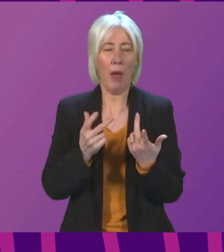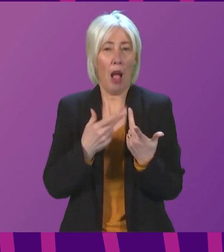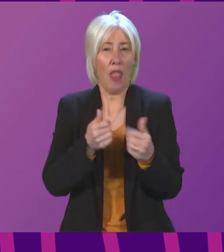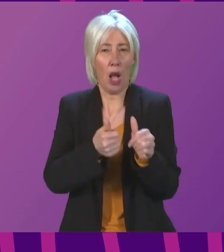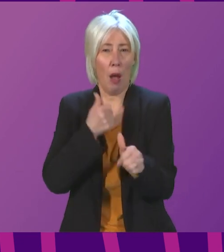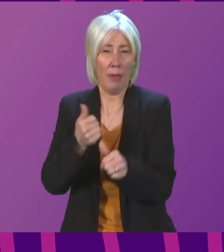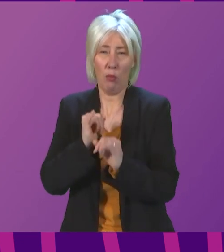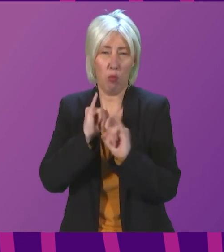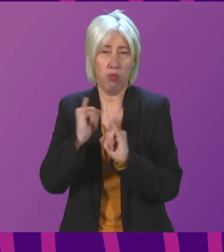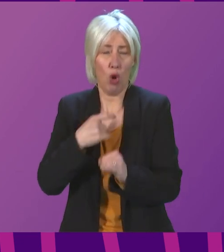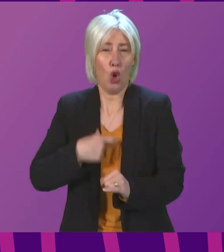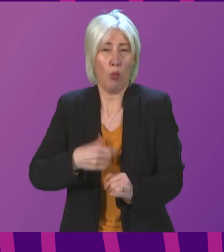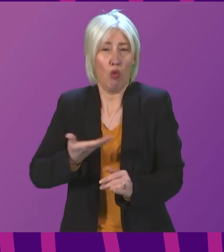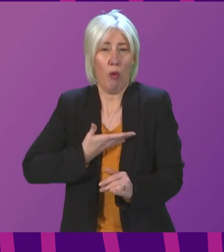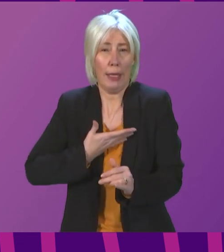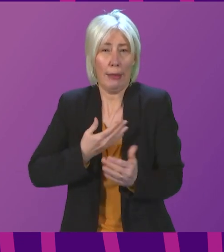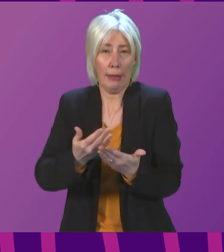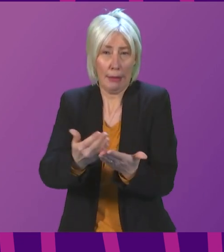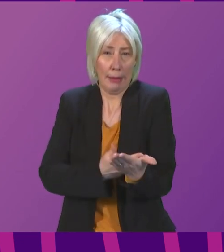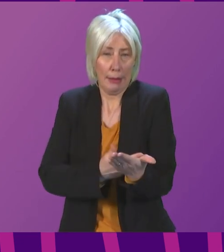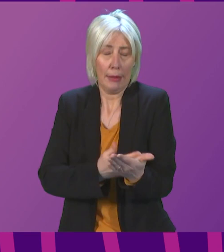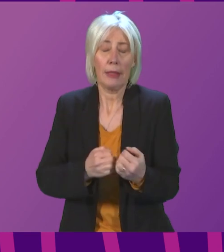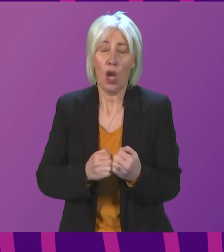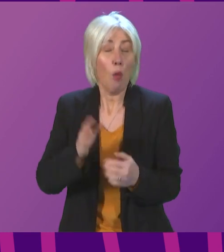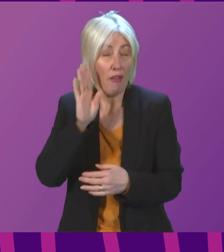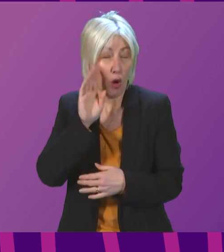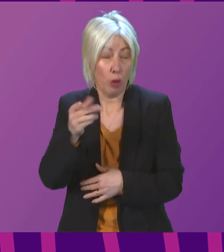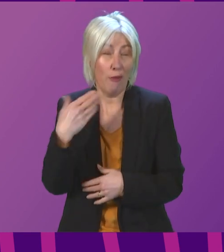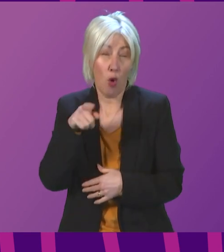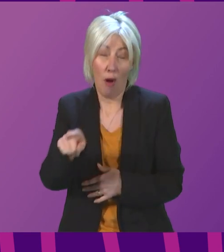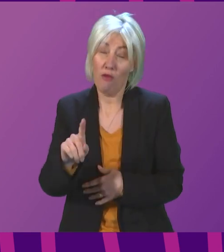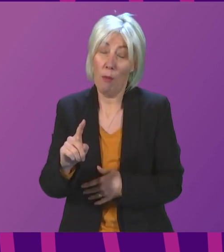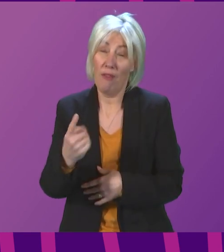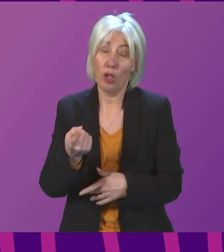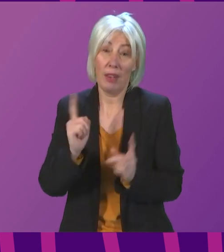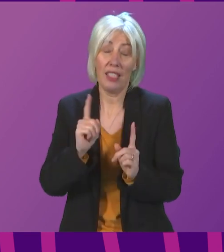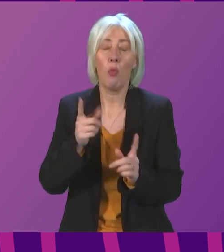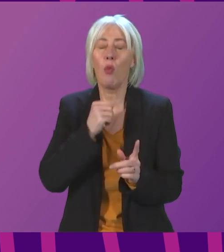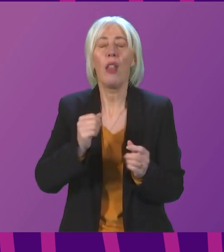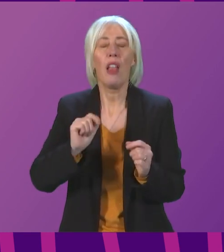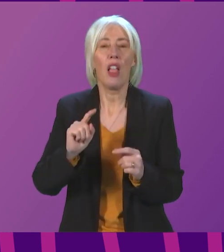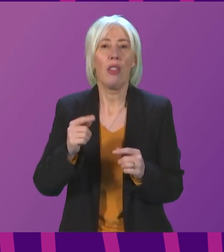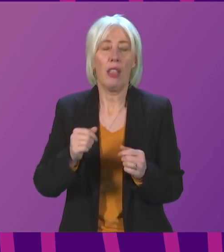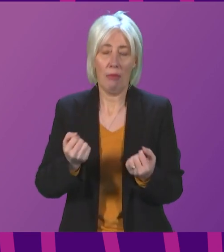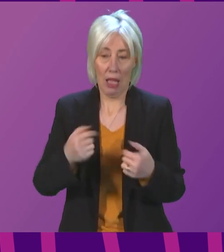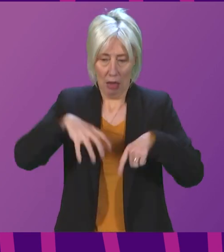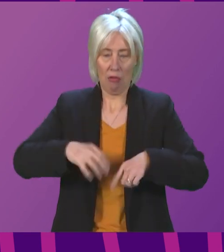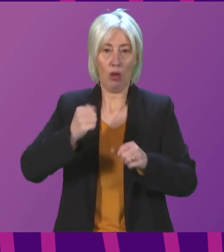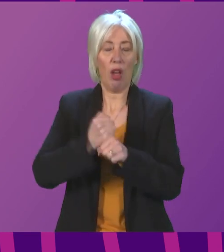We have heard before a list of promises from the First Minister. A state-owned energy company was promised but never delivered. Question, please.